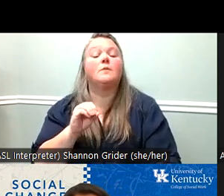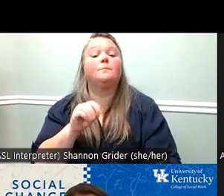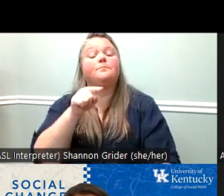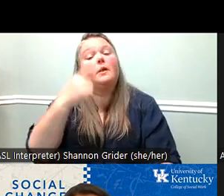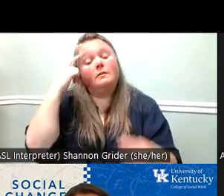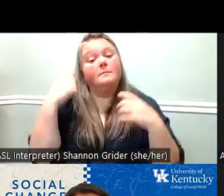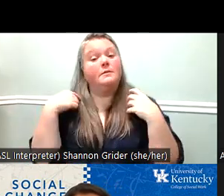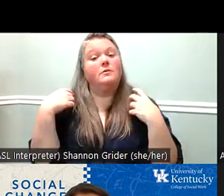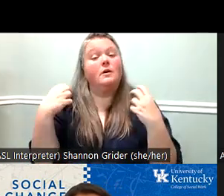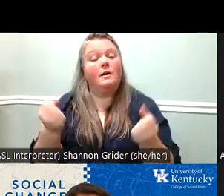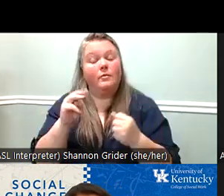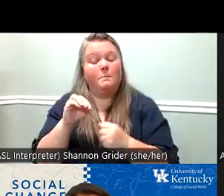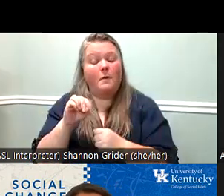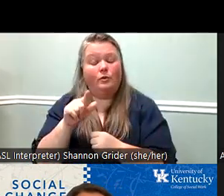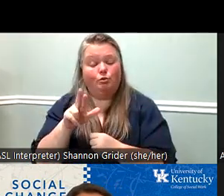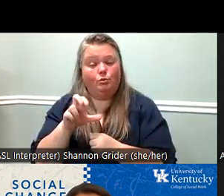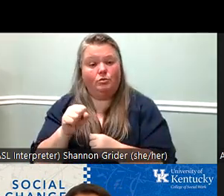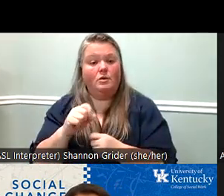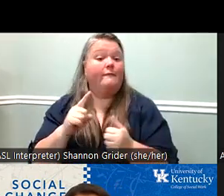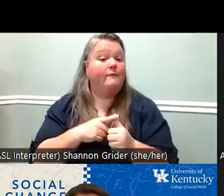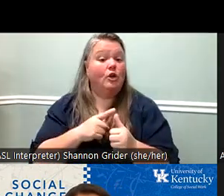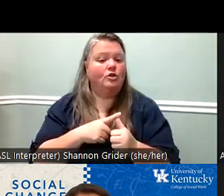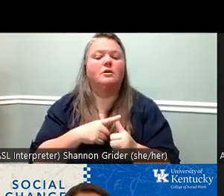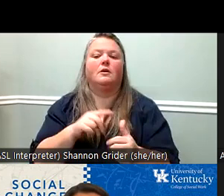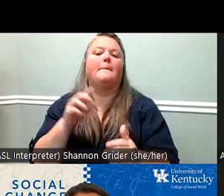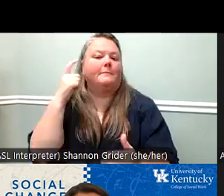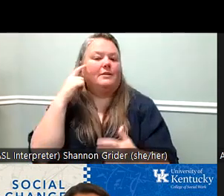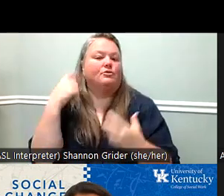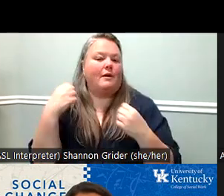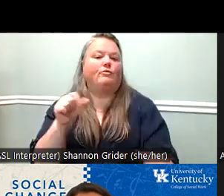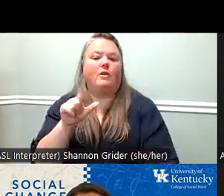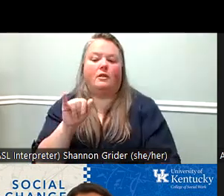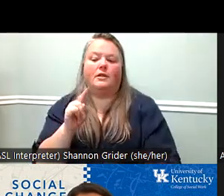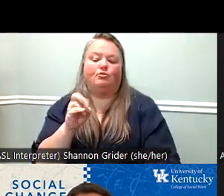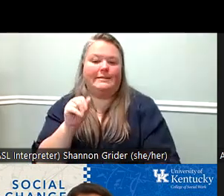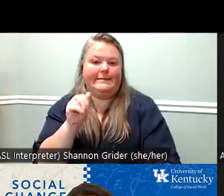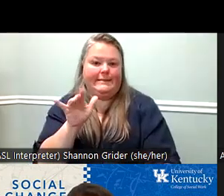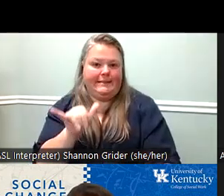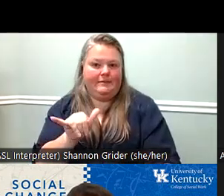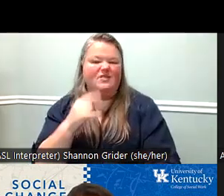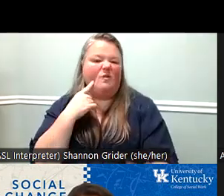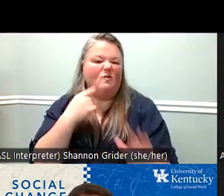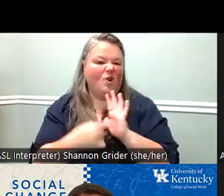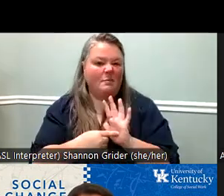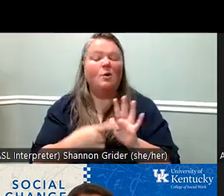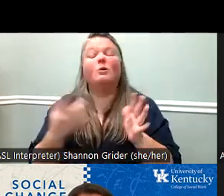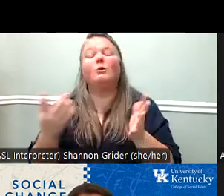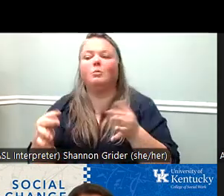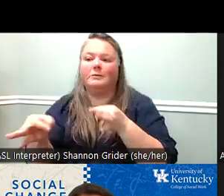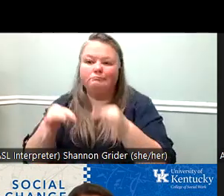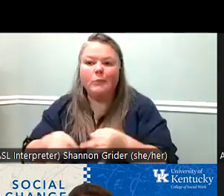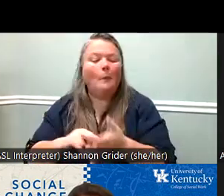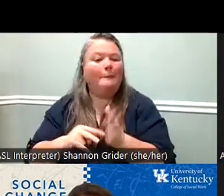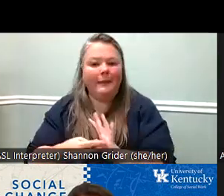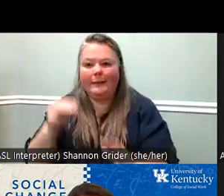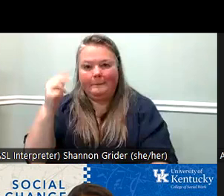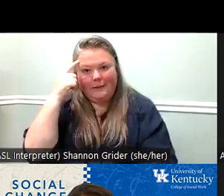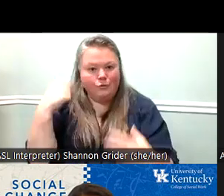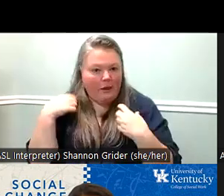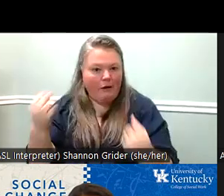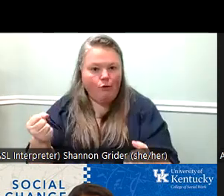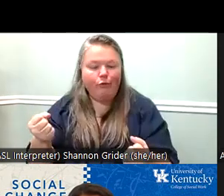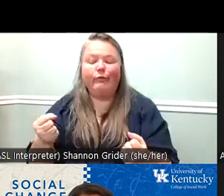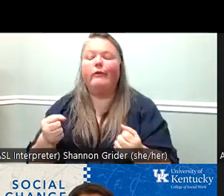HERE. OKAY. SO HERE ARE THE, I'M MOVING MY LITTLE CAPTIONING BOX, MY LITTLE CAPTIONING BOX ON ZOOM BLOCKS WHAT I'M READING ON THE SCREEN, SO I HAVE TO MOVE IT AROUND.